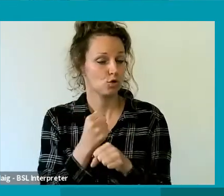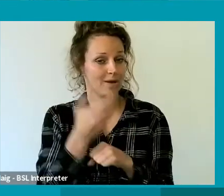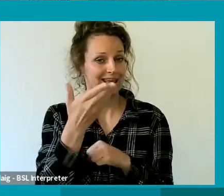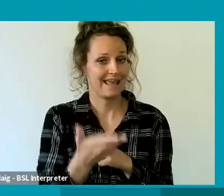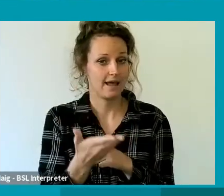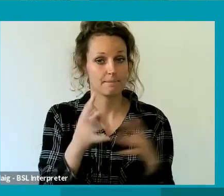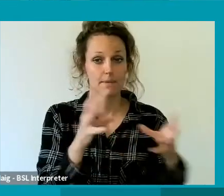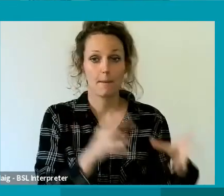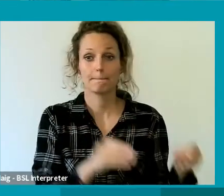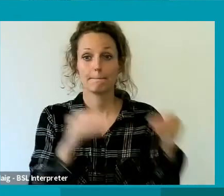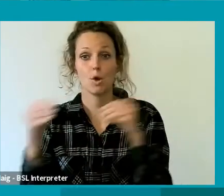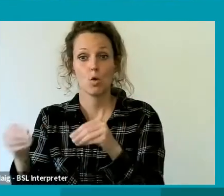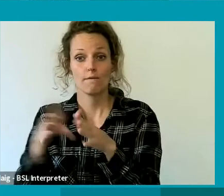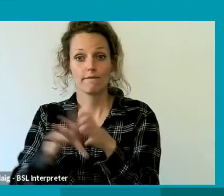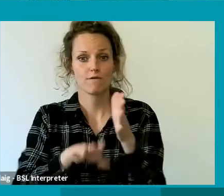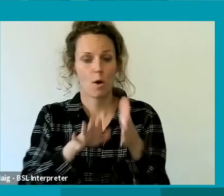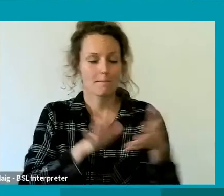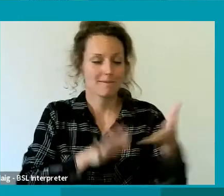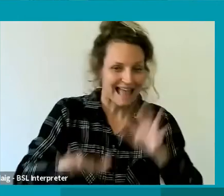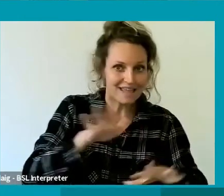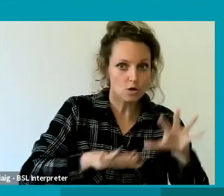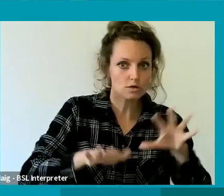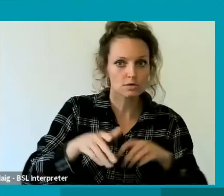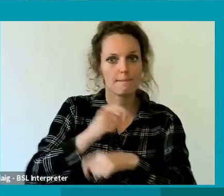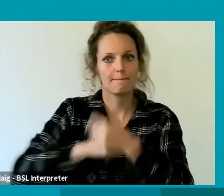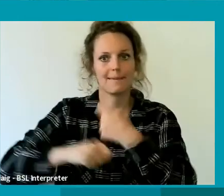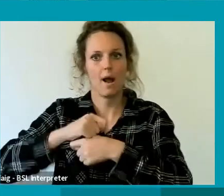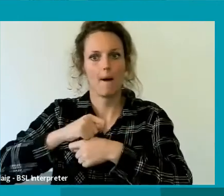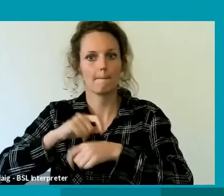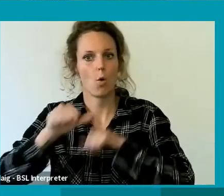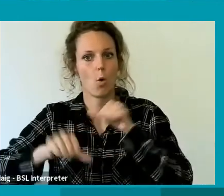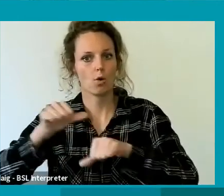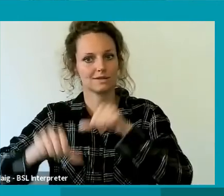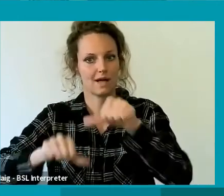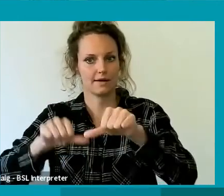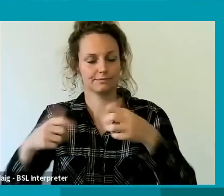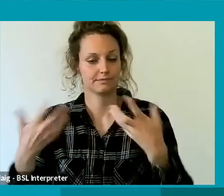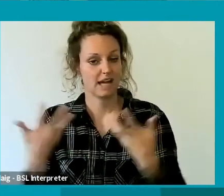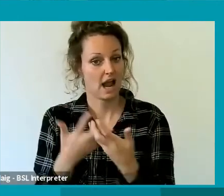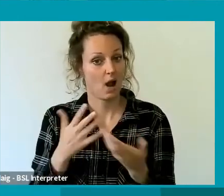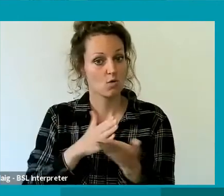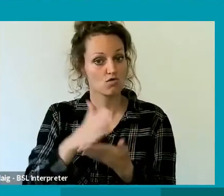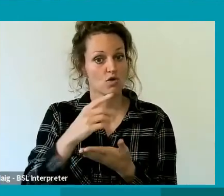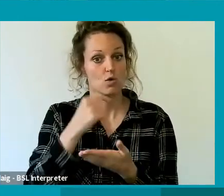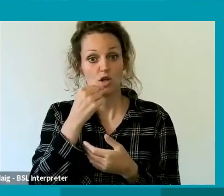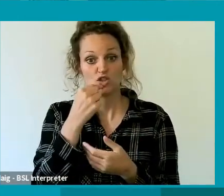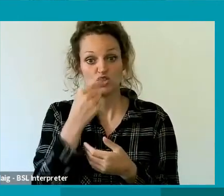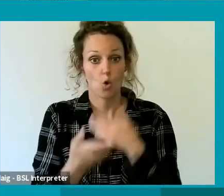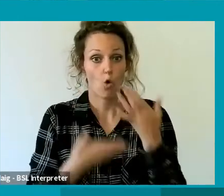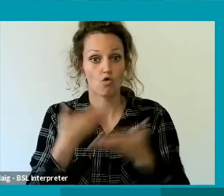move you from chaos to order, and I like to do it through my creativity, my storytelling, and obviously,